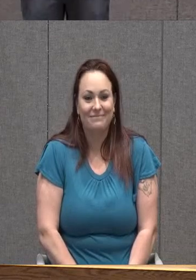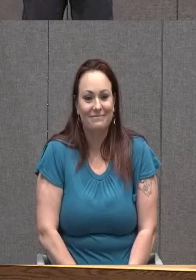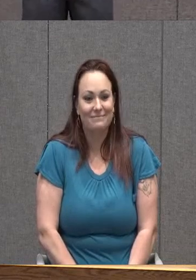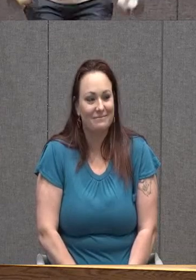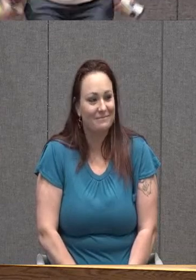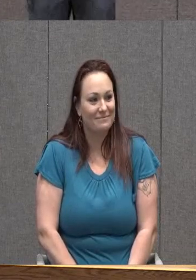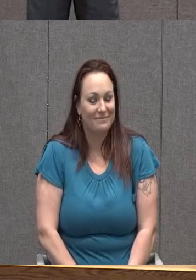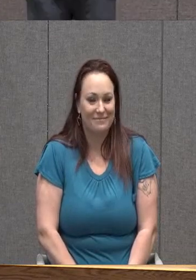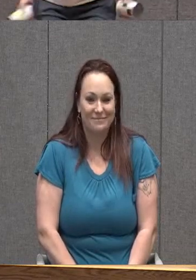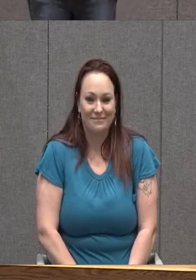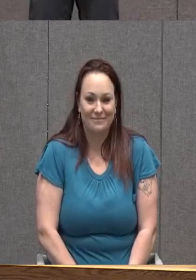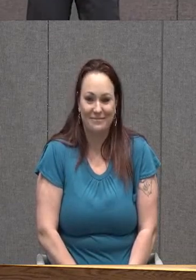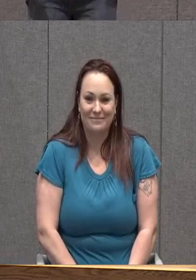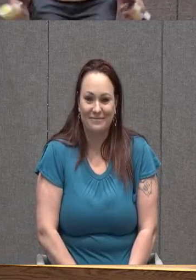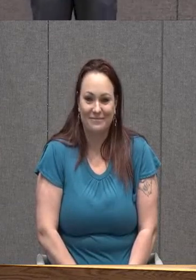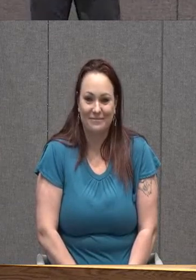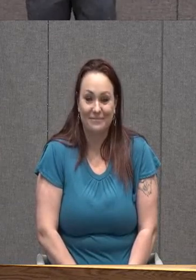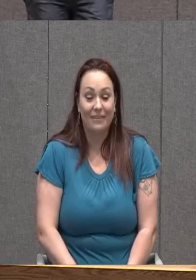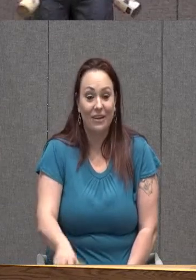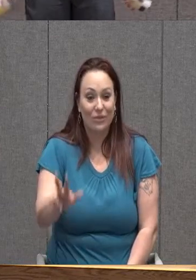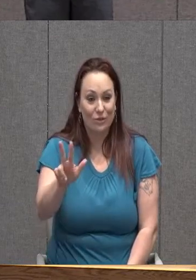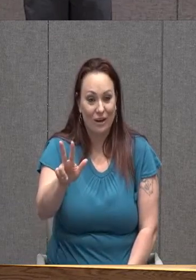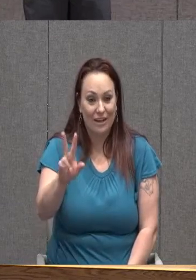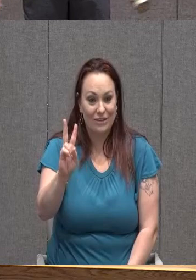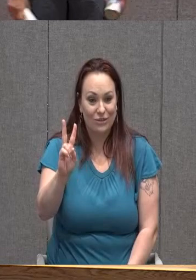(in foreign language)